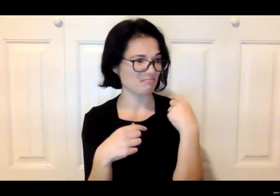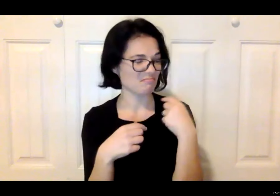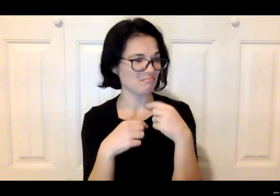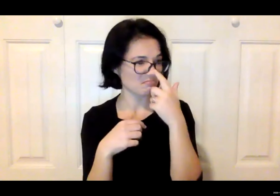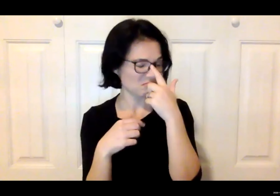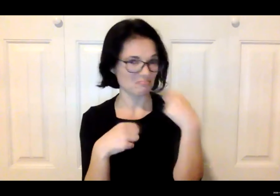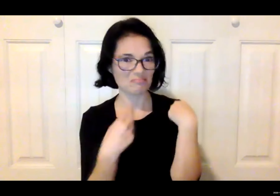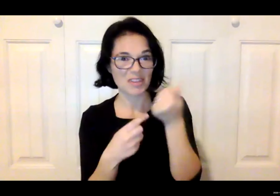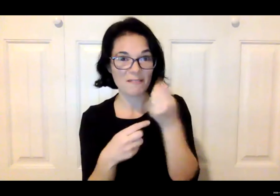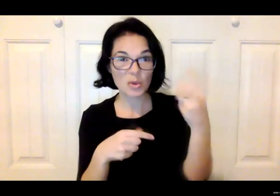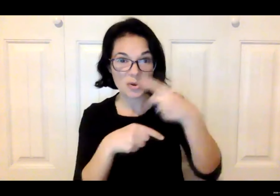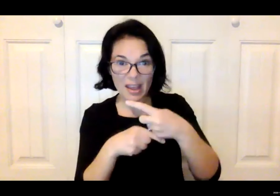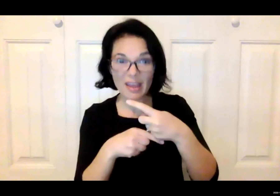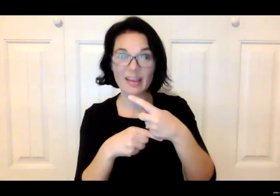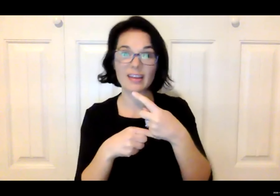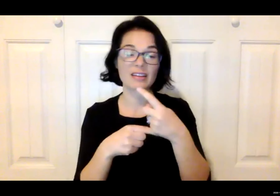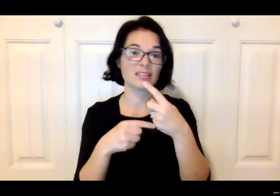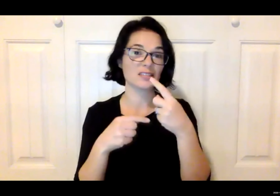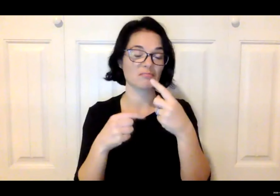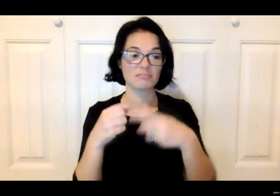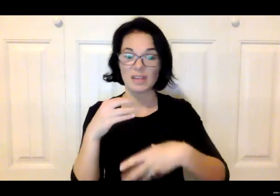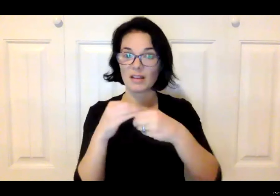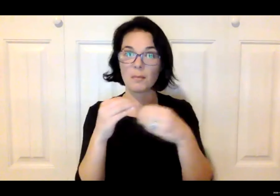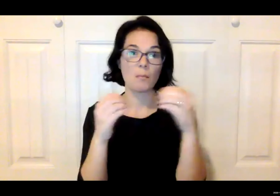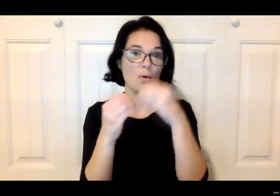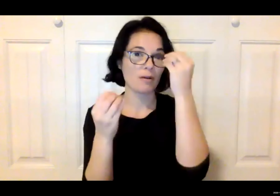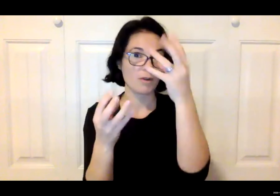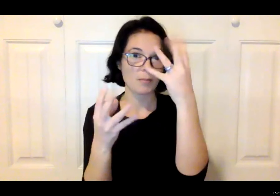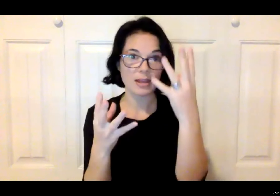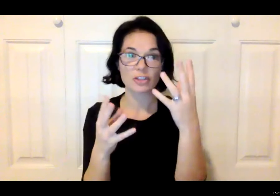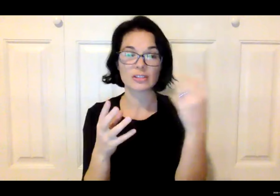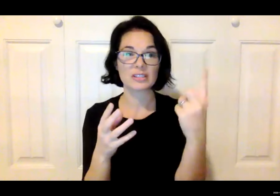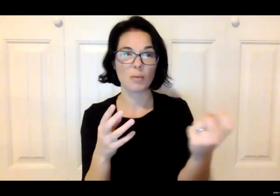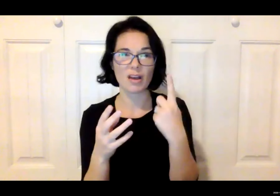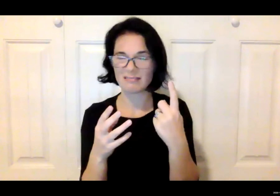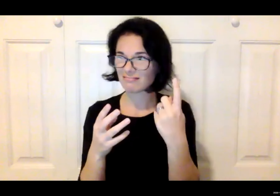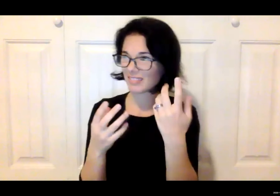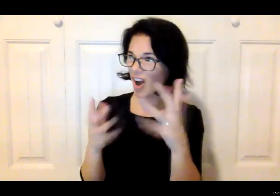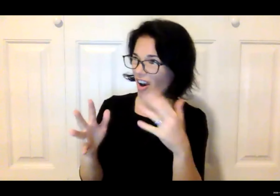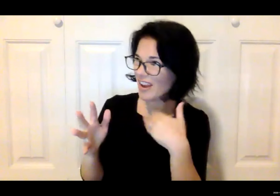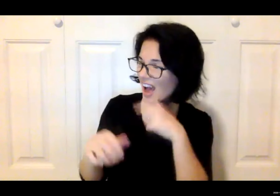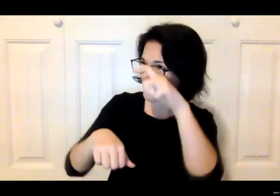[Dominic reads from the questions.] “Is there a timeline yet on the phases?” Yes.